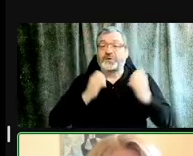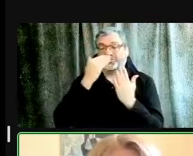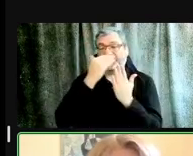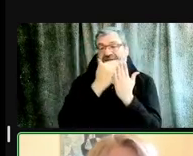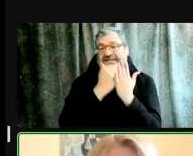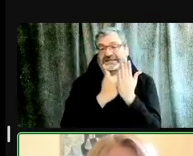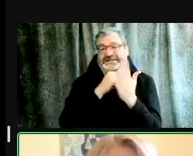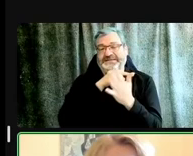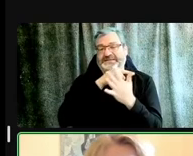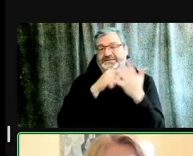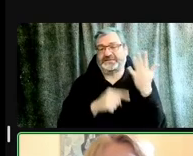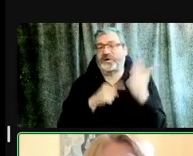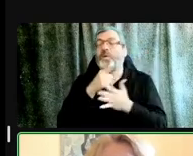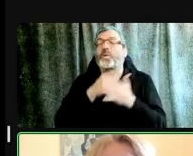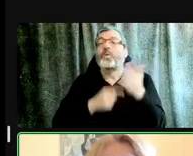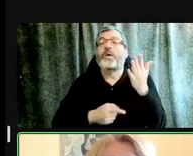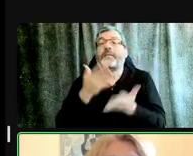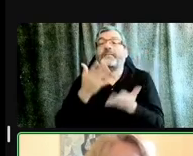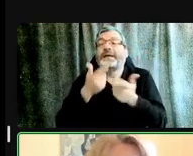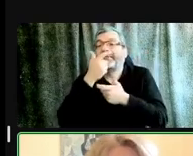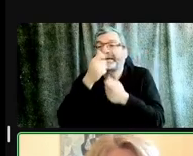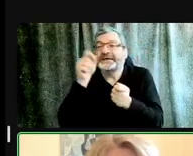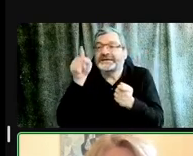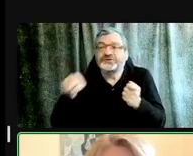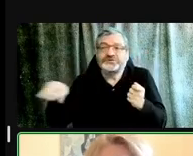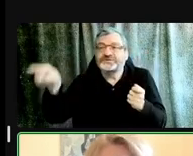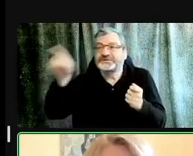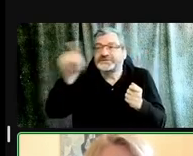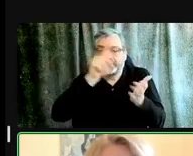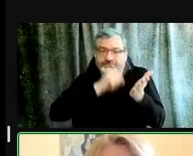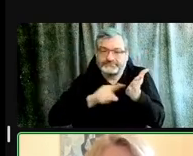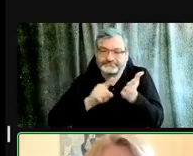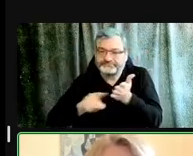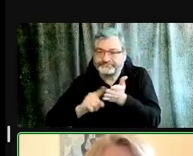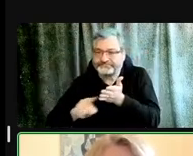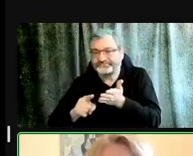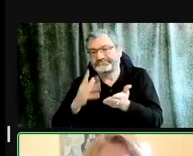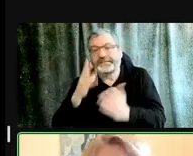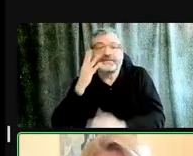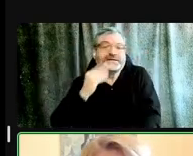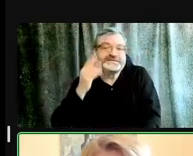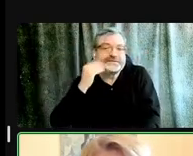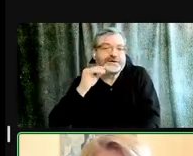in exploring or were experiencing at the time. And it will be interesting.